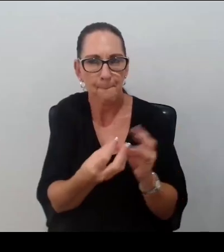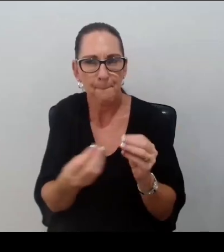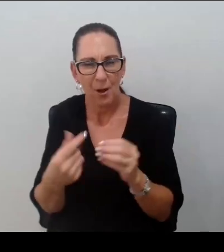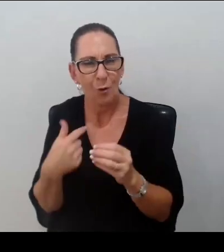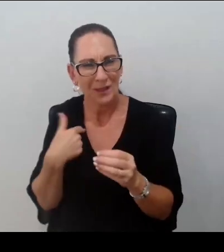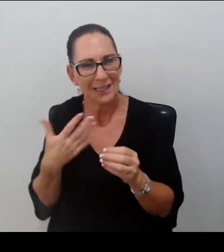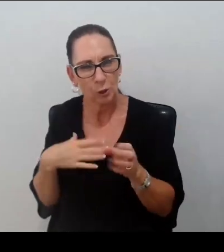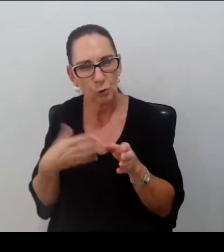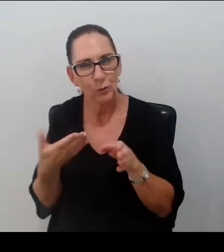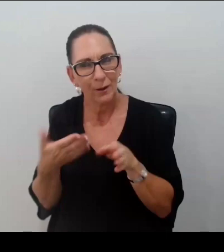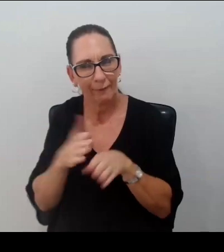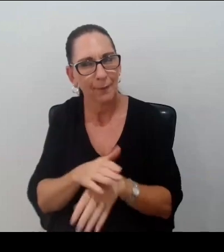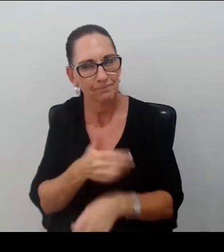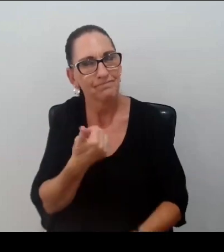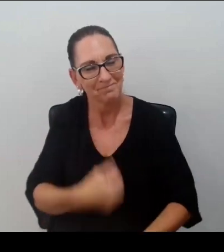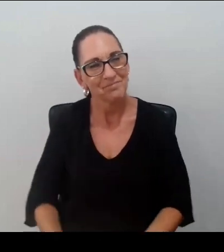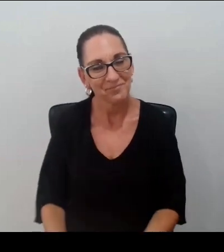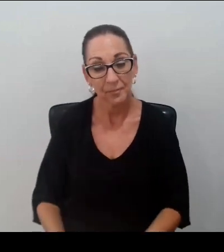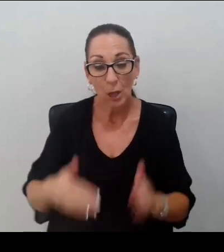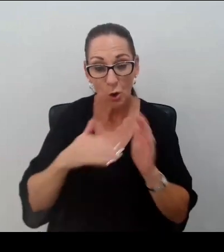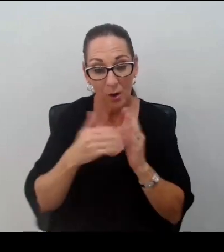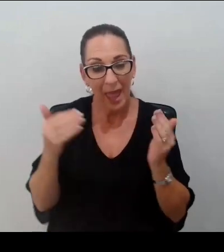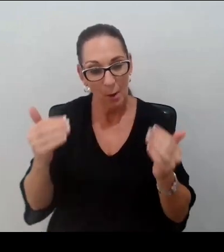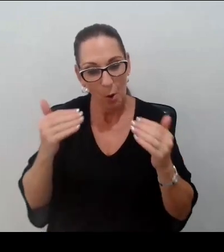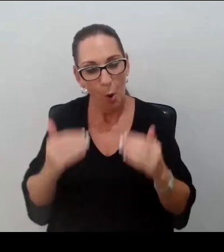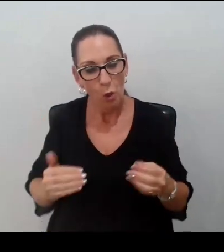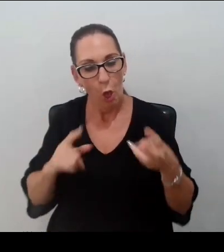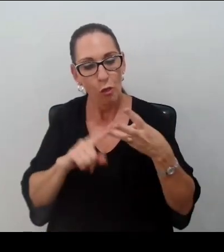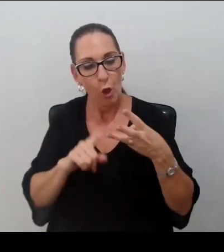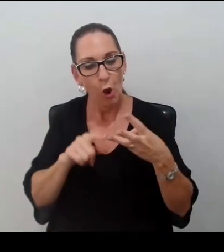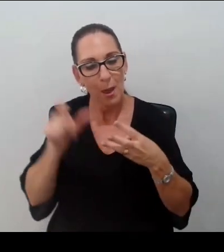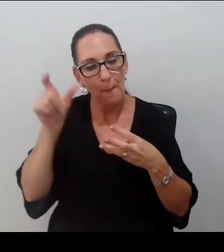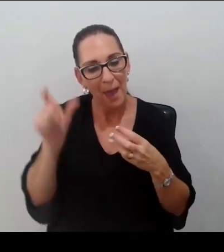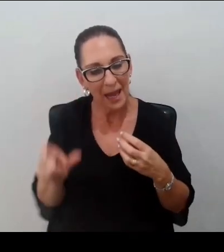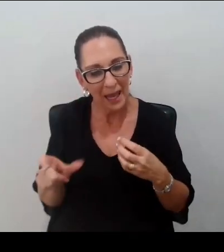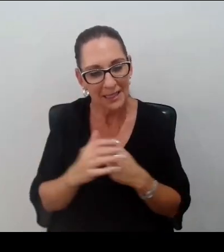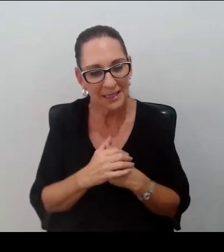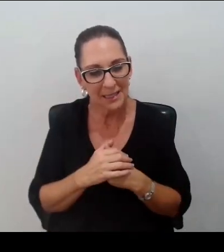Jane Britt: So now I'd like to move on to our 3rd panellist, who is Siobhan Campbell,